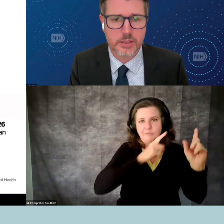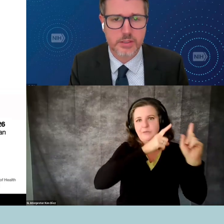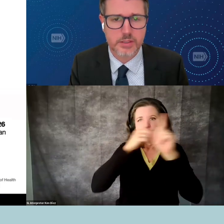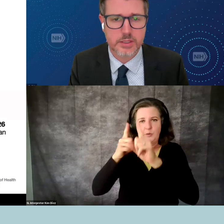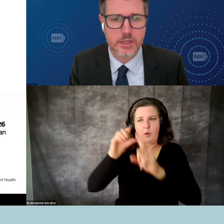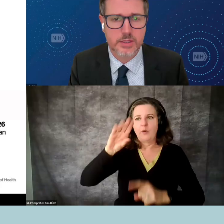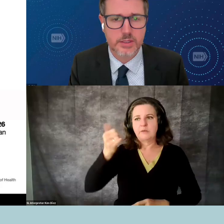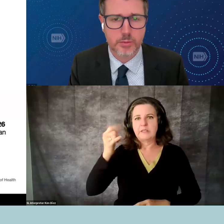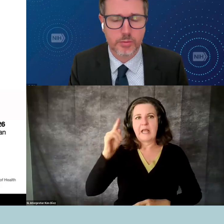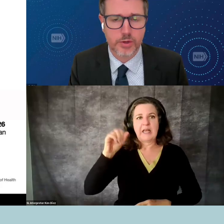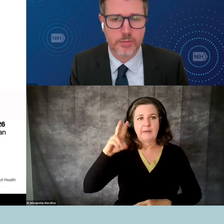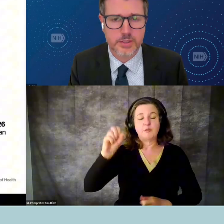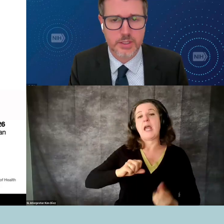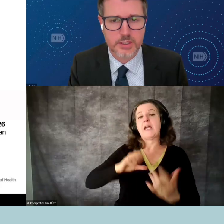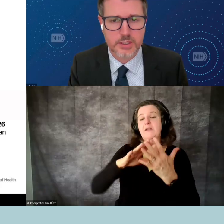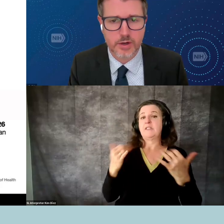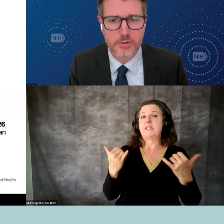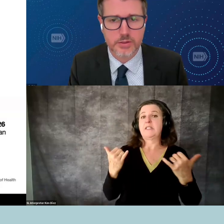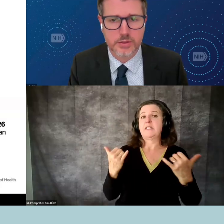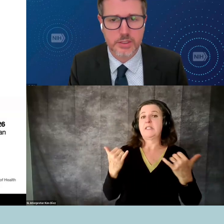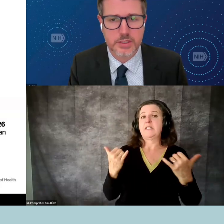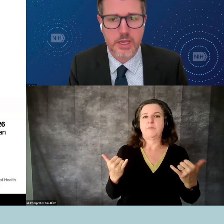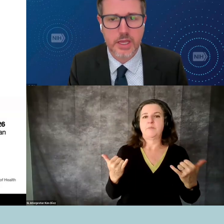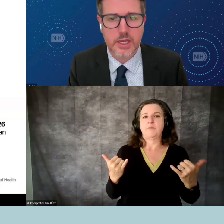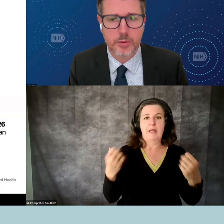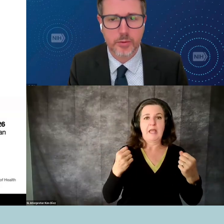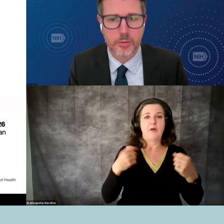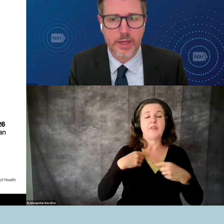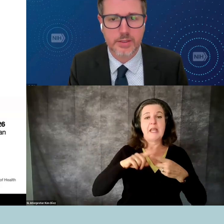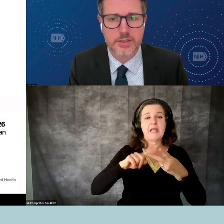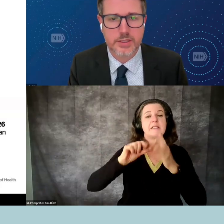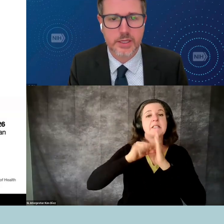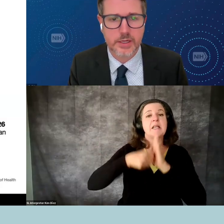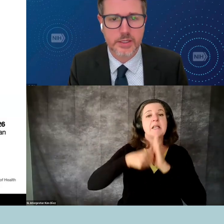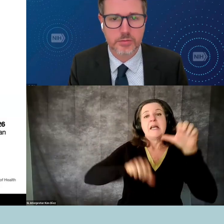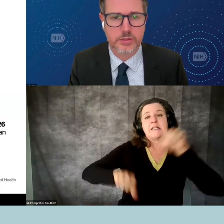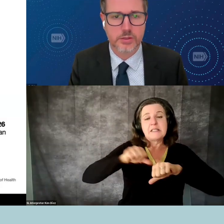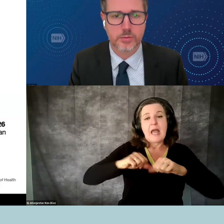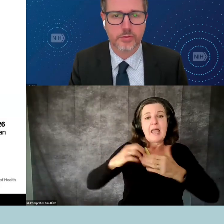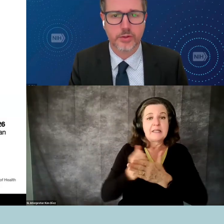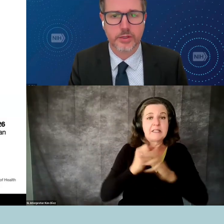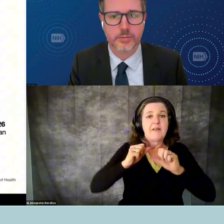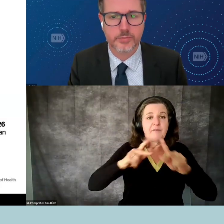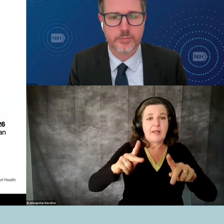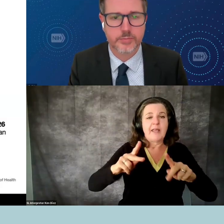health needs, support promising scientific opportunities, and promote balance in the NIH research portfolio.